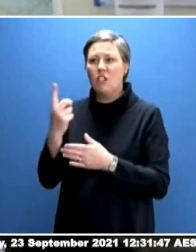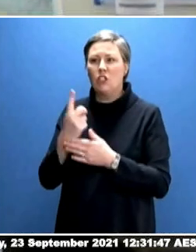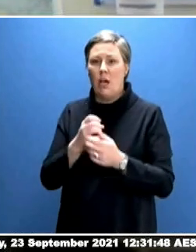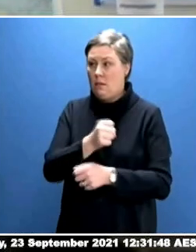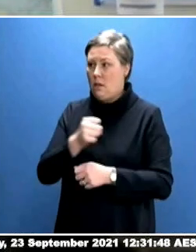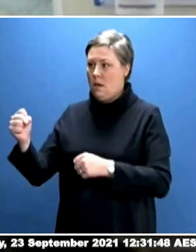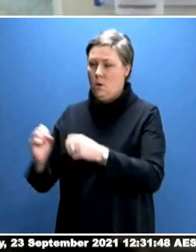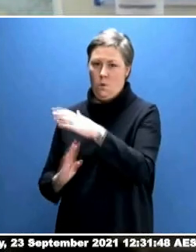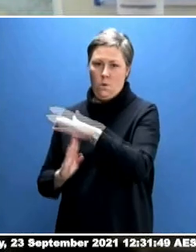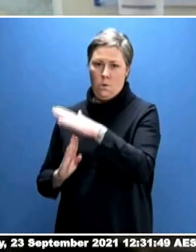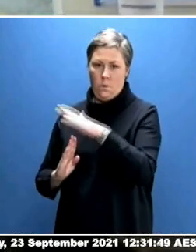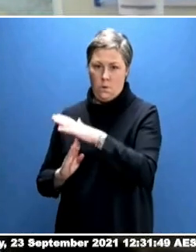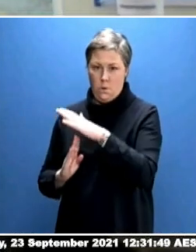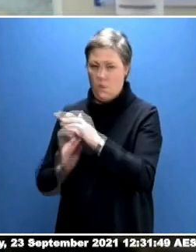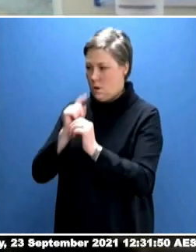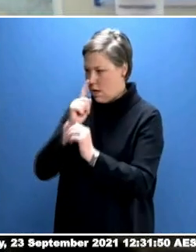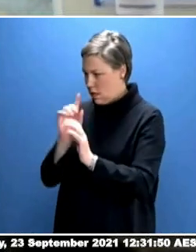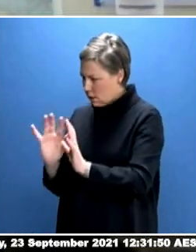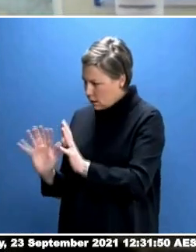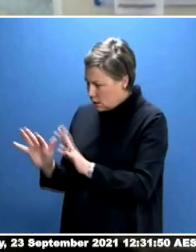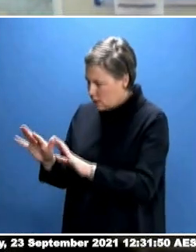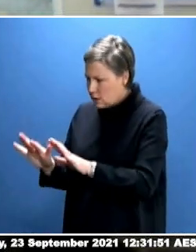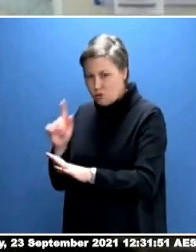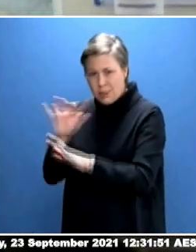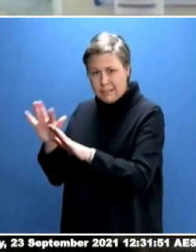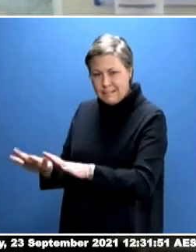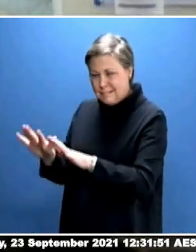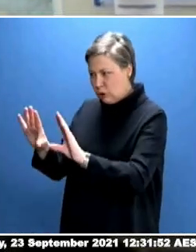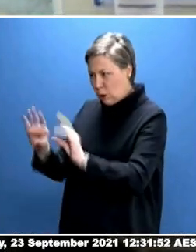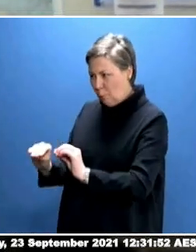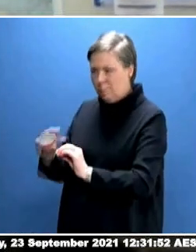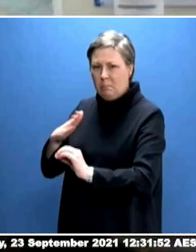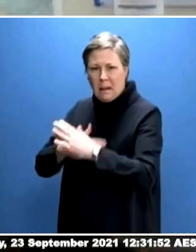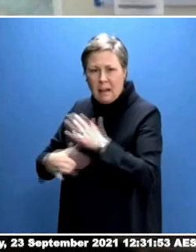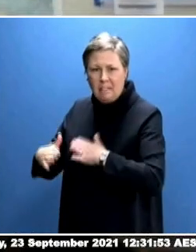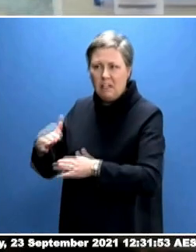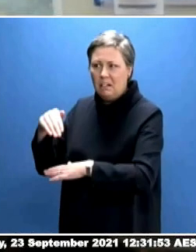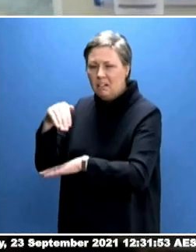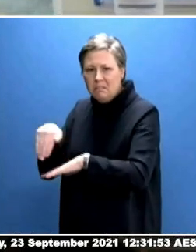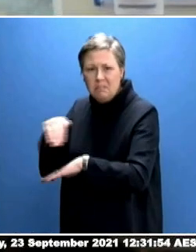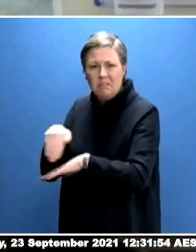therapy to stop whatever's happening in that child's life, a circuit breaker.